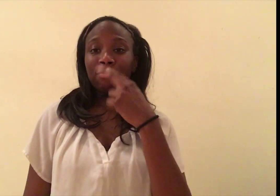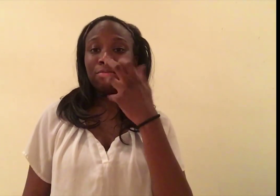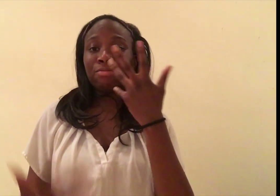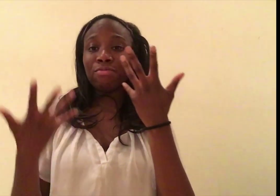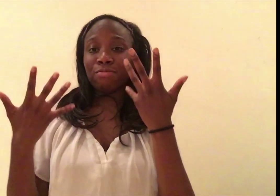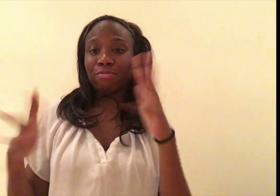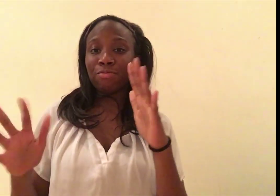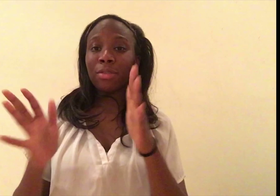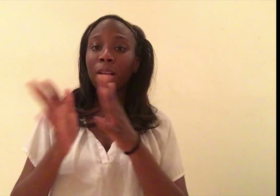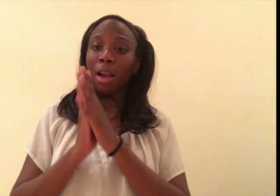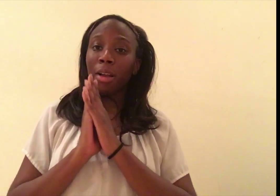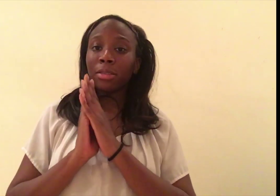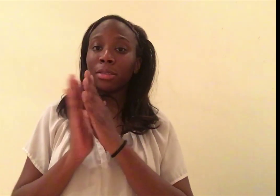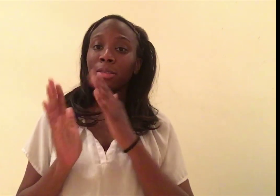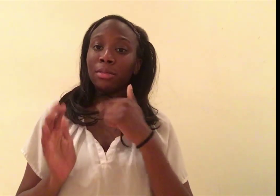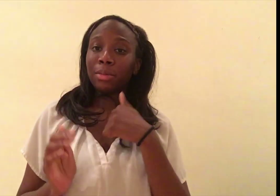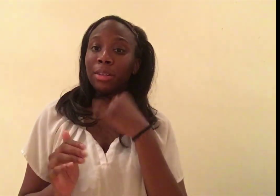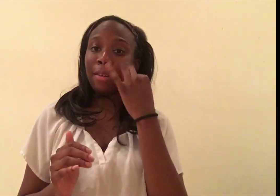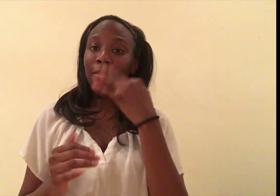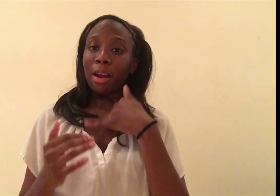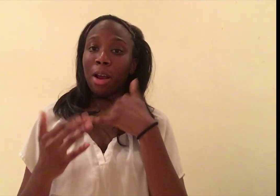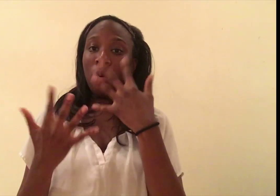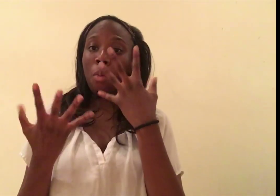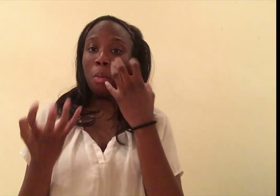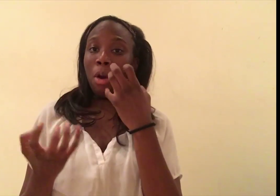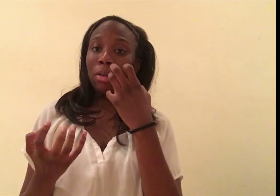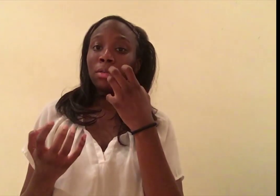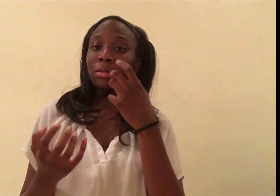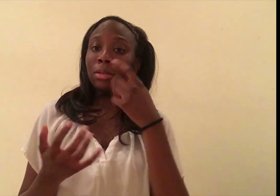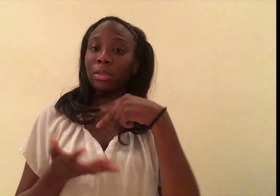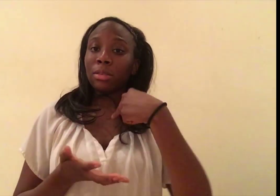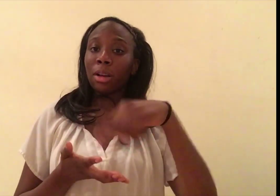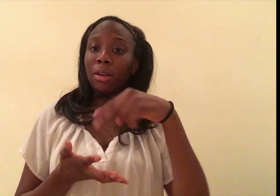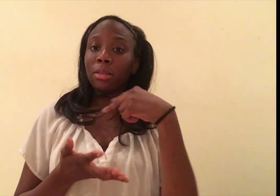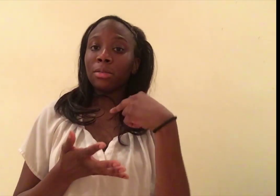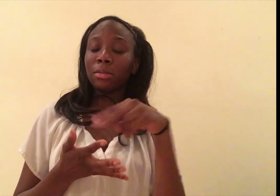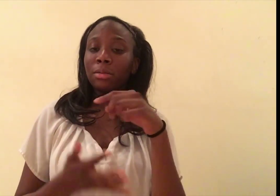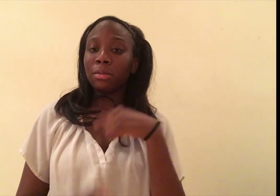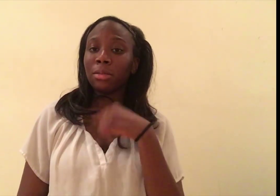Kadidja Bangoura: He said he had asked if I wanted to dance.